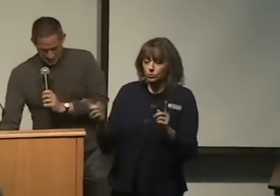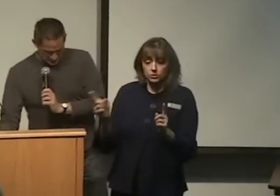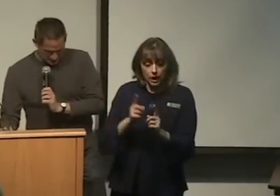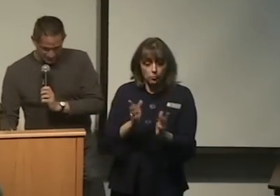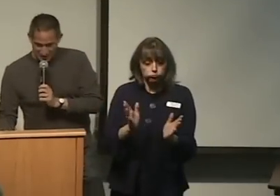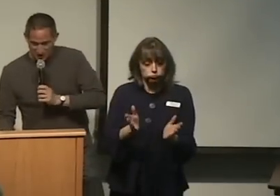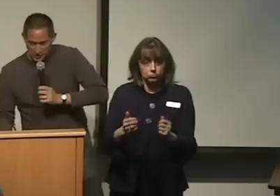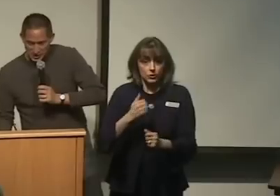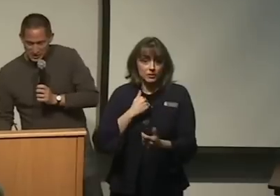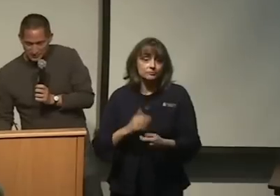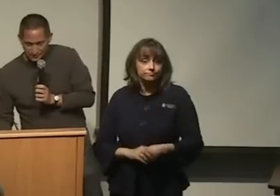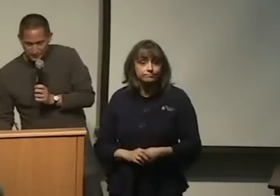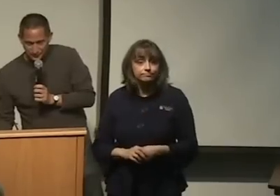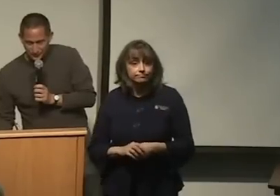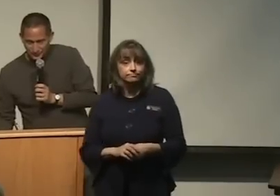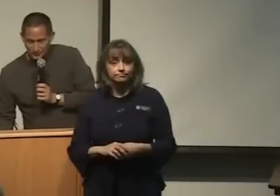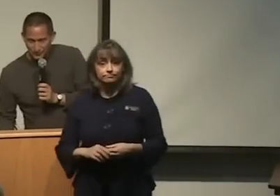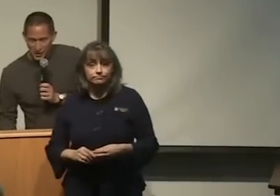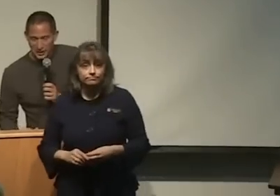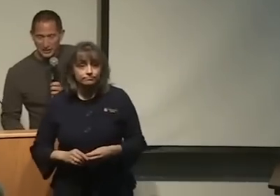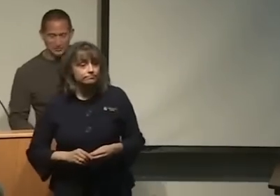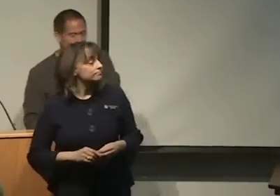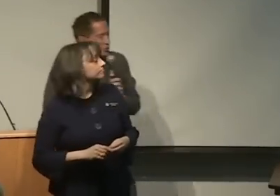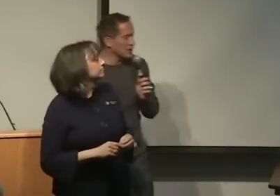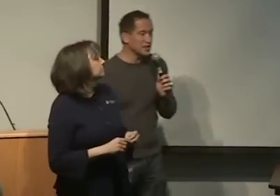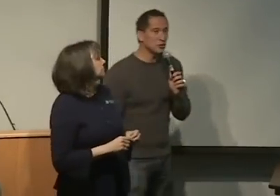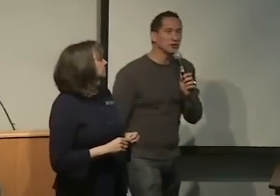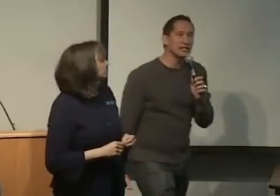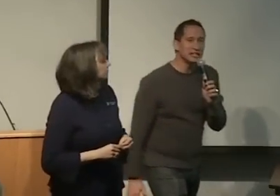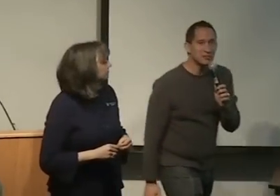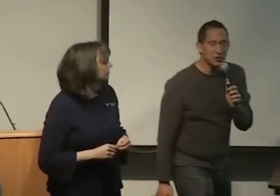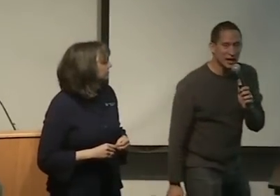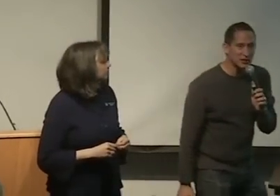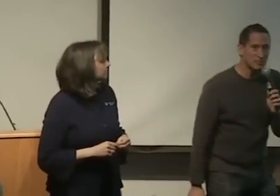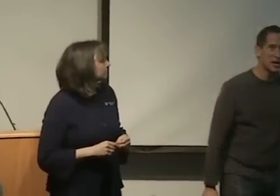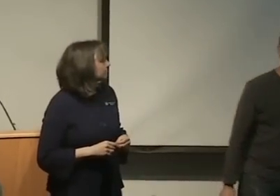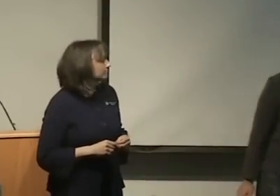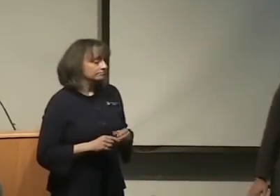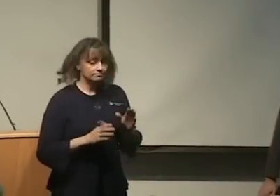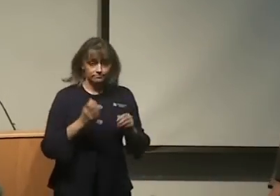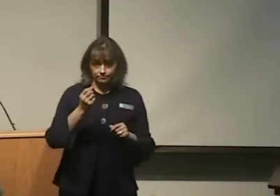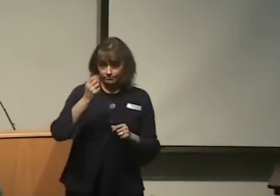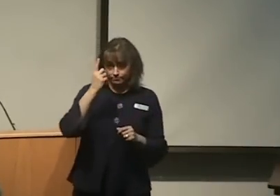Okay, so I think you all need a new communication policy, and here are some guidelines.